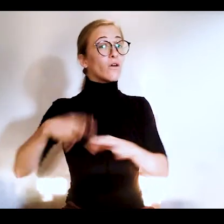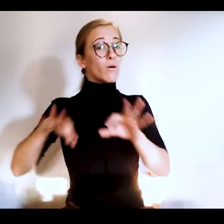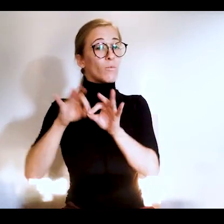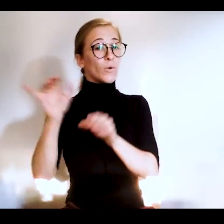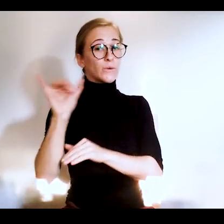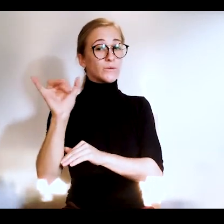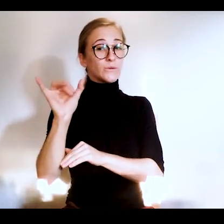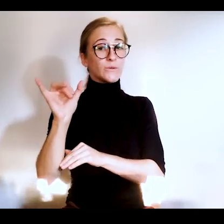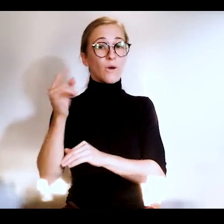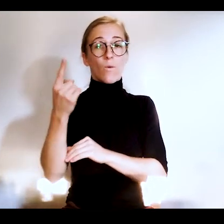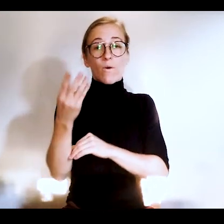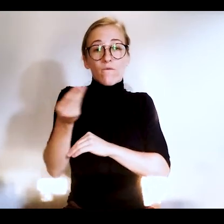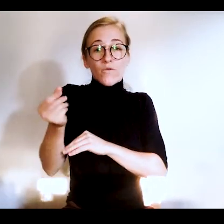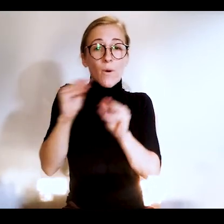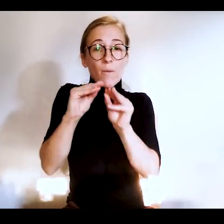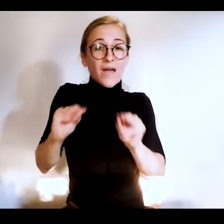It’s one of the few monuments in all of New York State